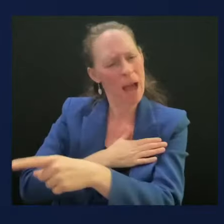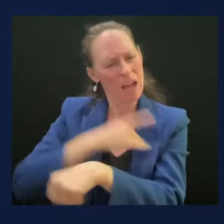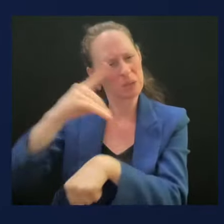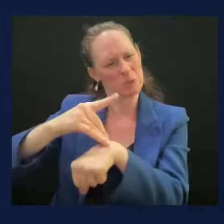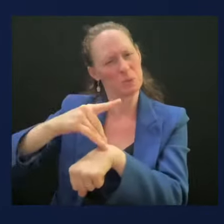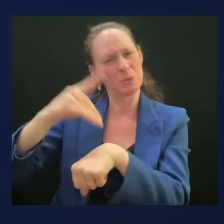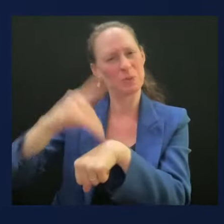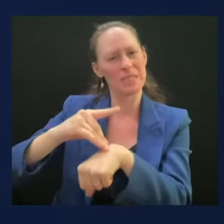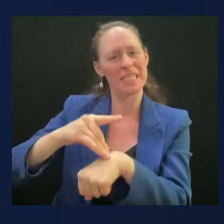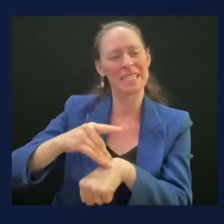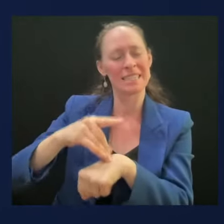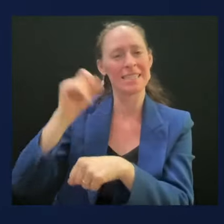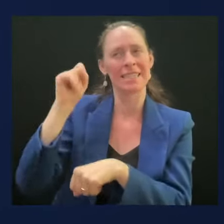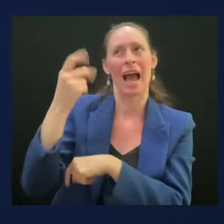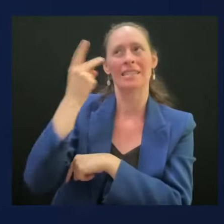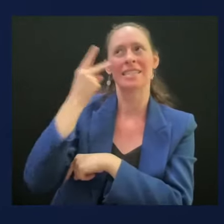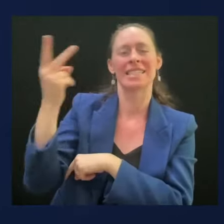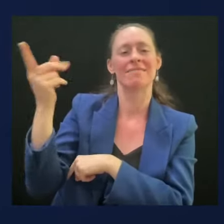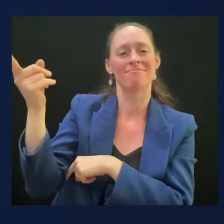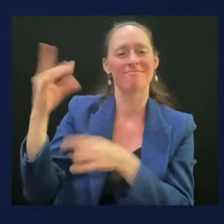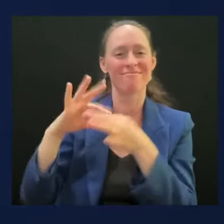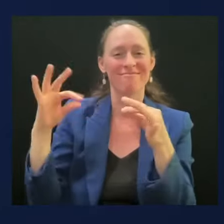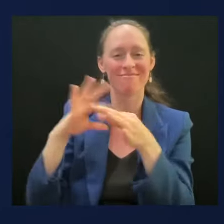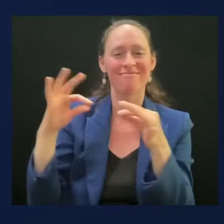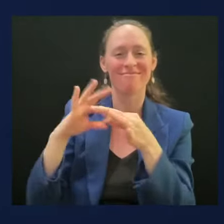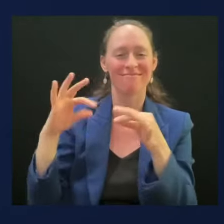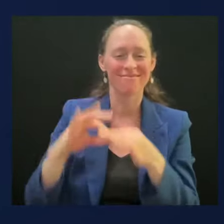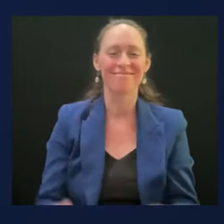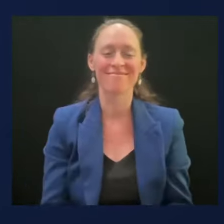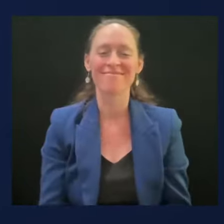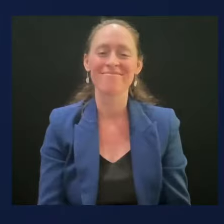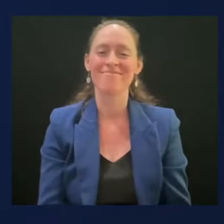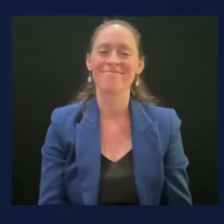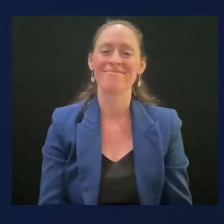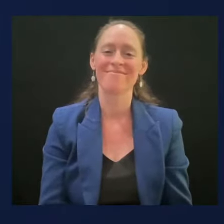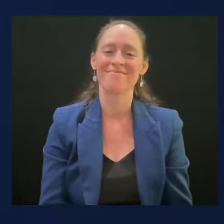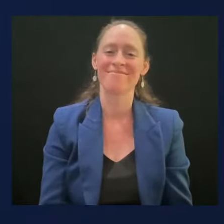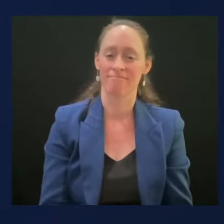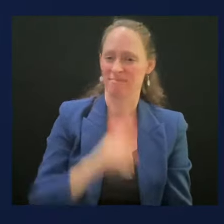That was the code my son lived by and all those you lost lived by.